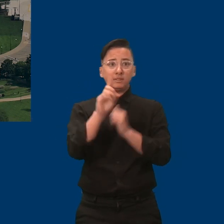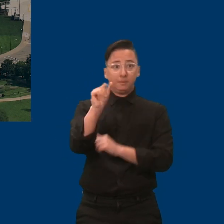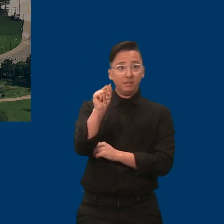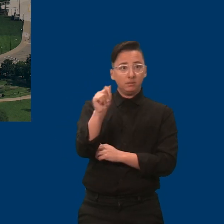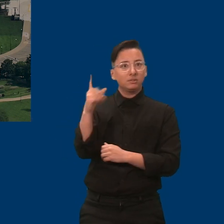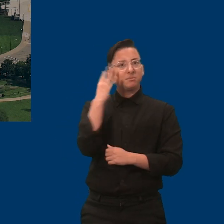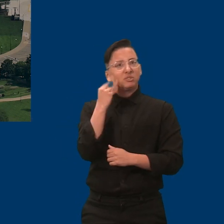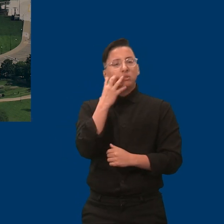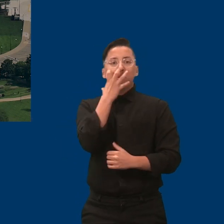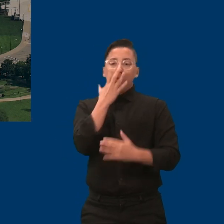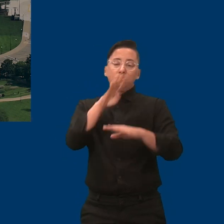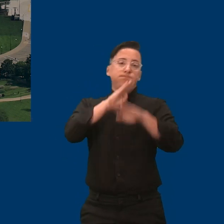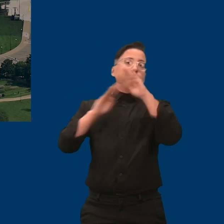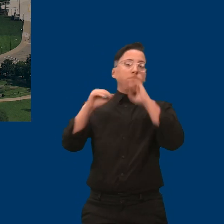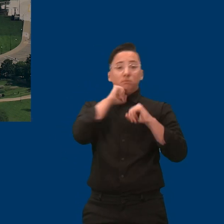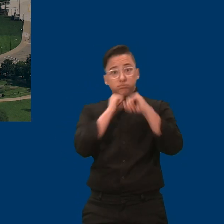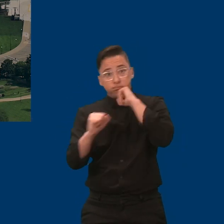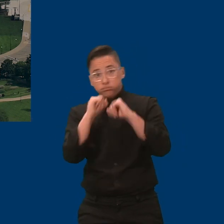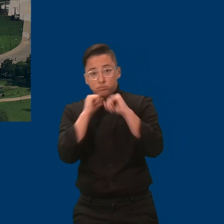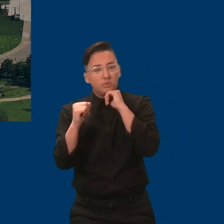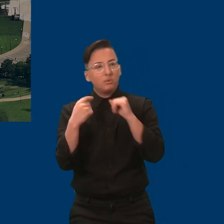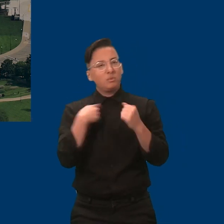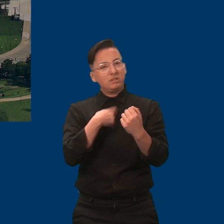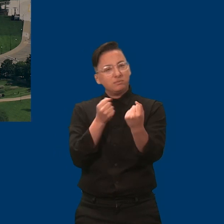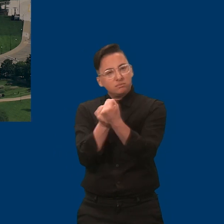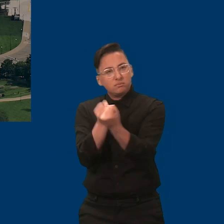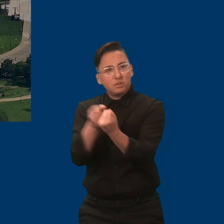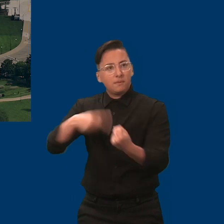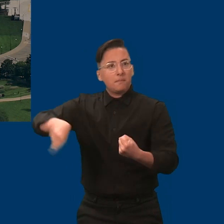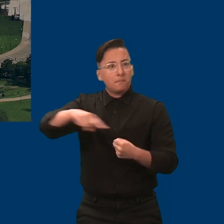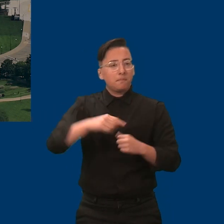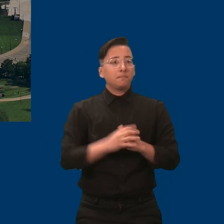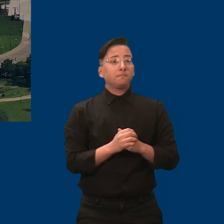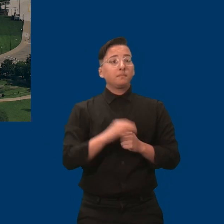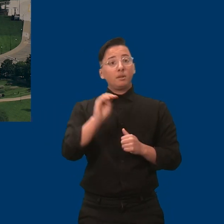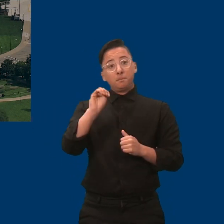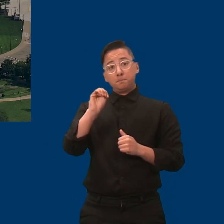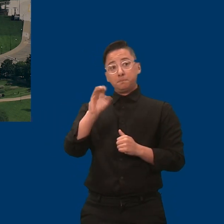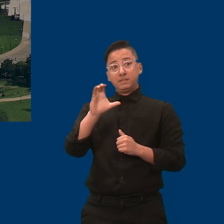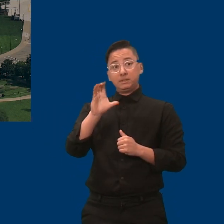The Minnesota Council on Disability is a nonpartisan, independent state agency